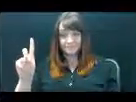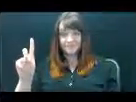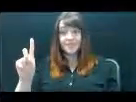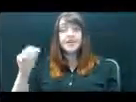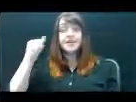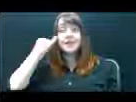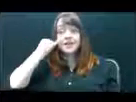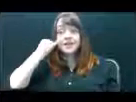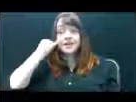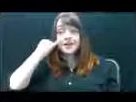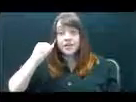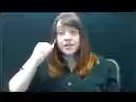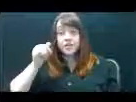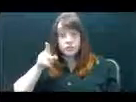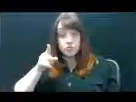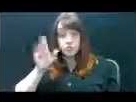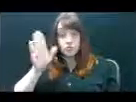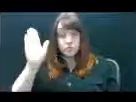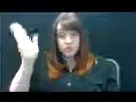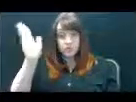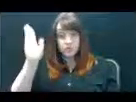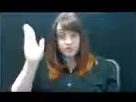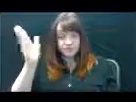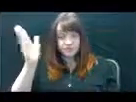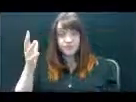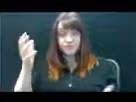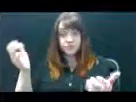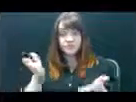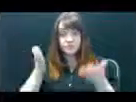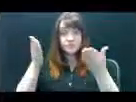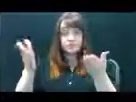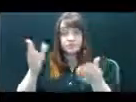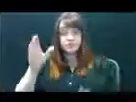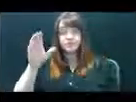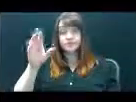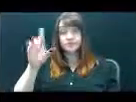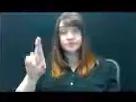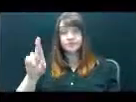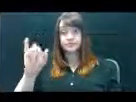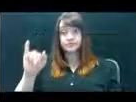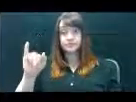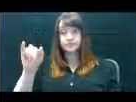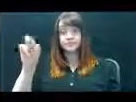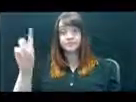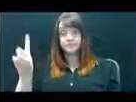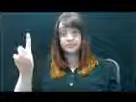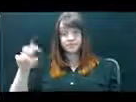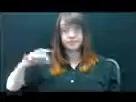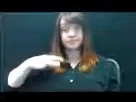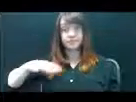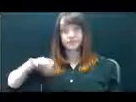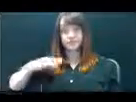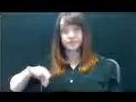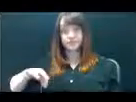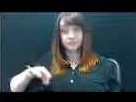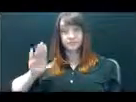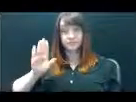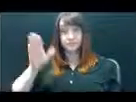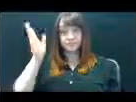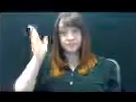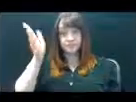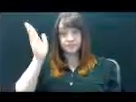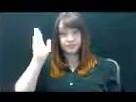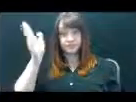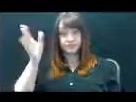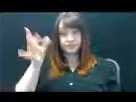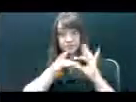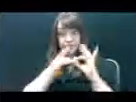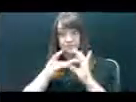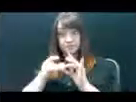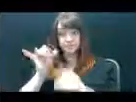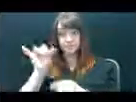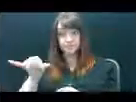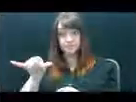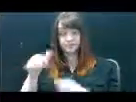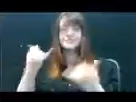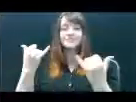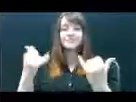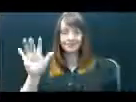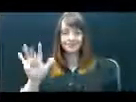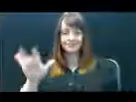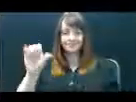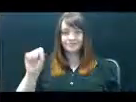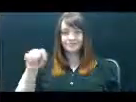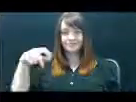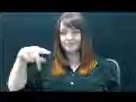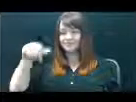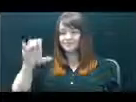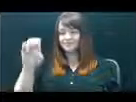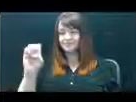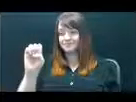want to offer RID credits for your session, press the space bar.